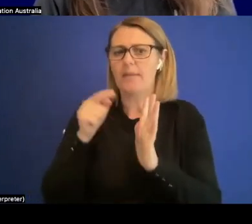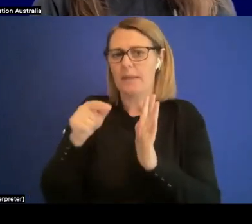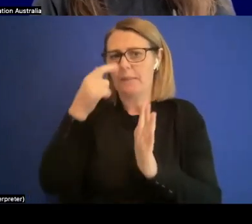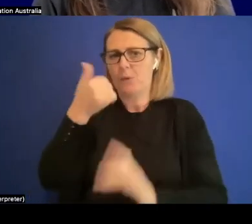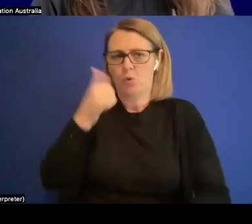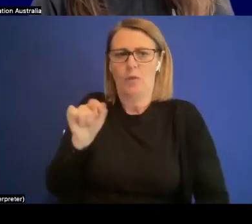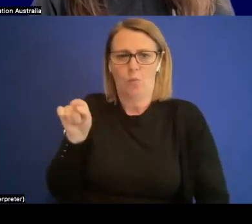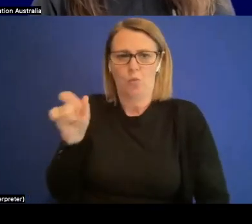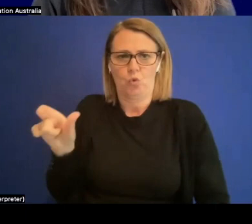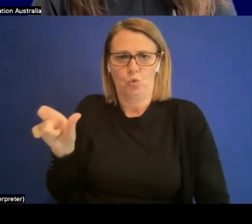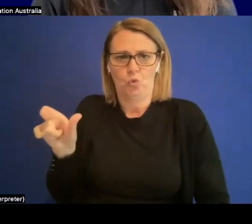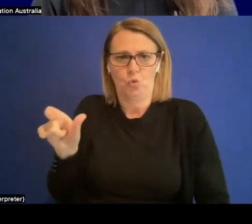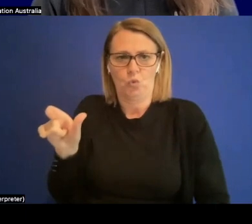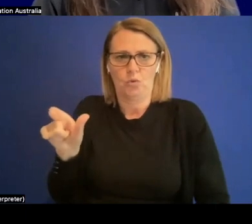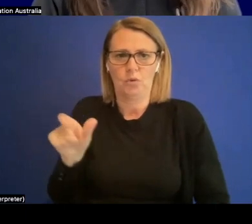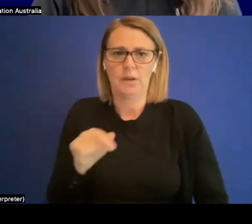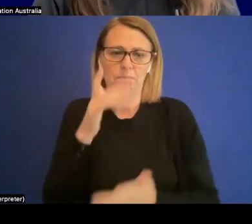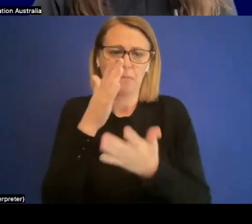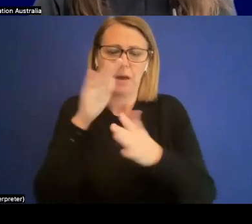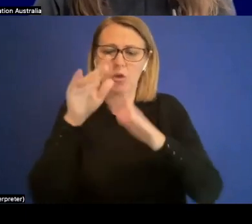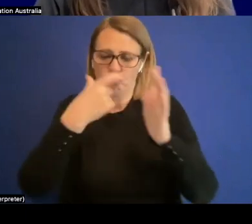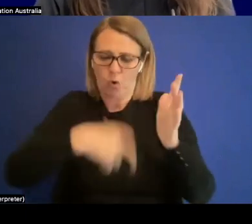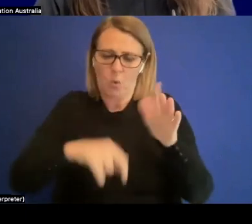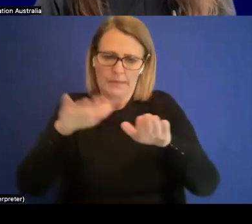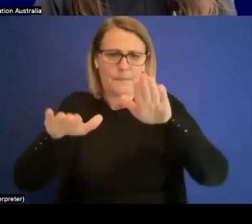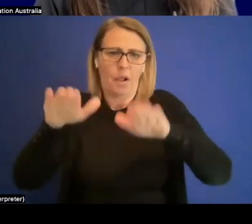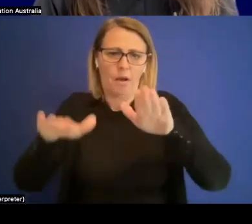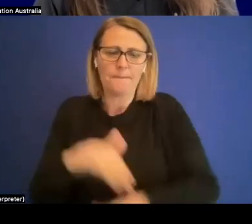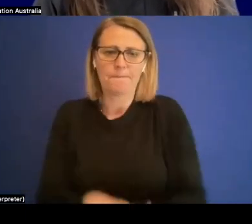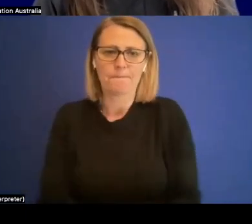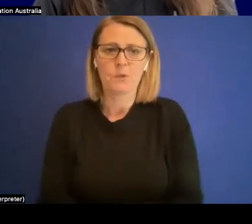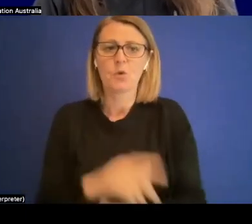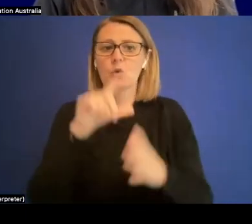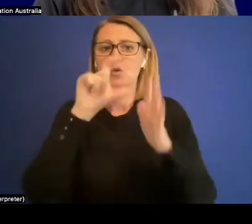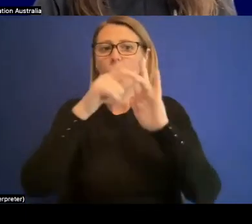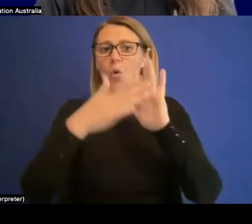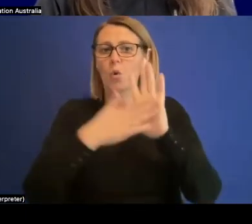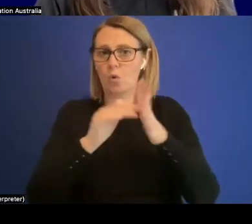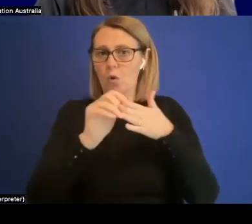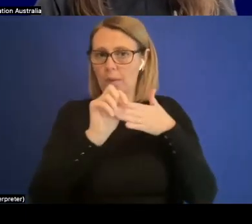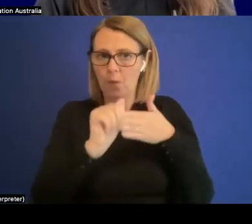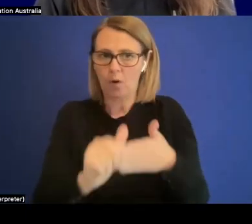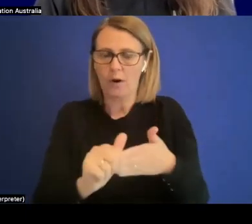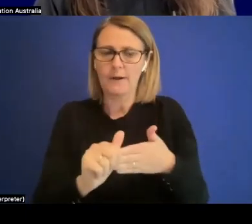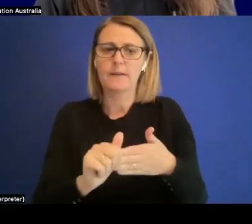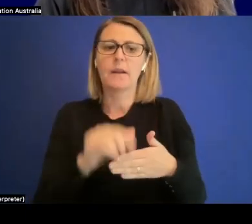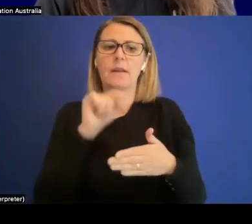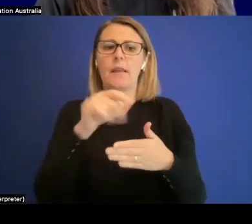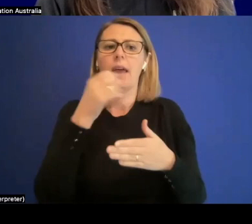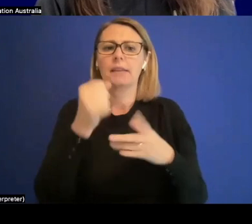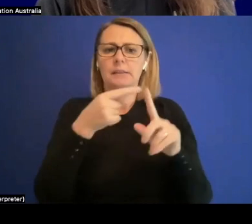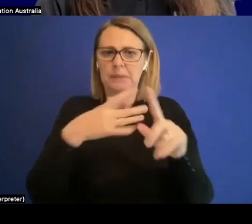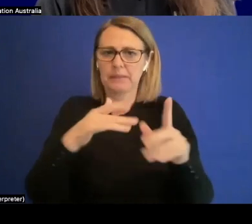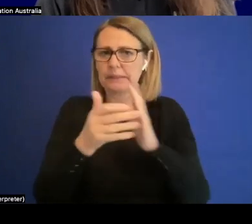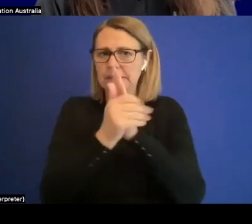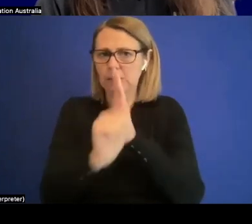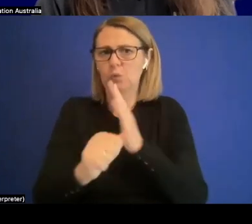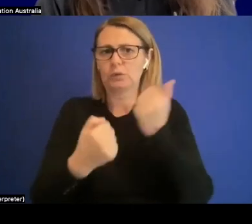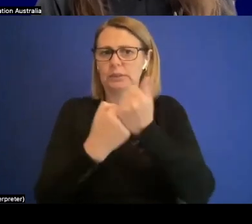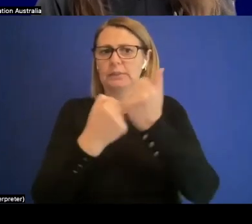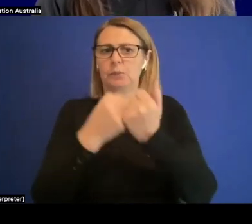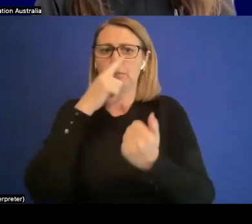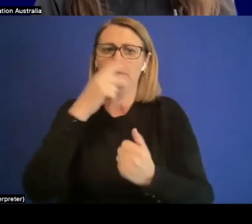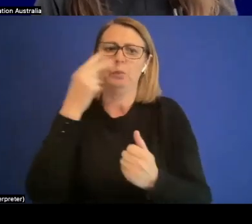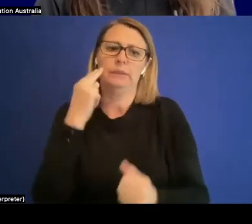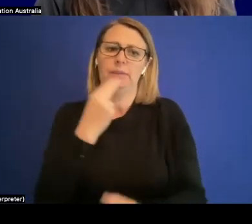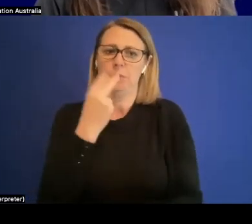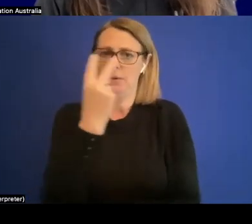role is similar. So, the commguide has specific skills in supporting people with deafblindness